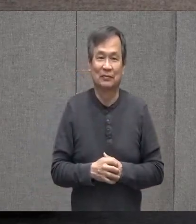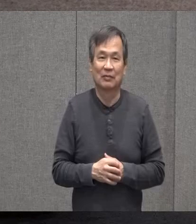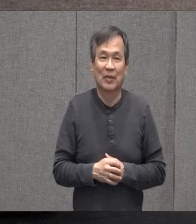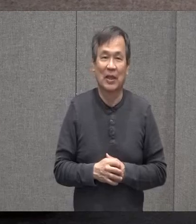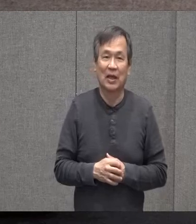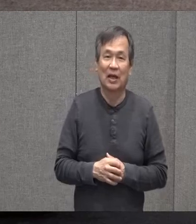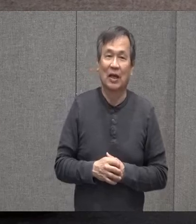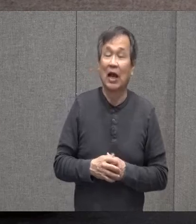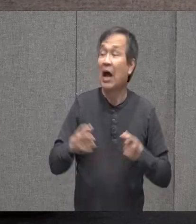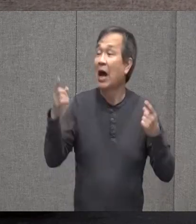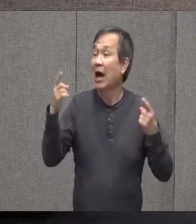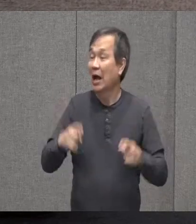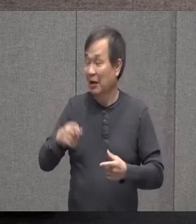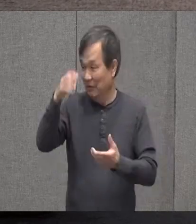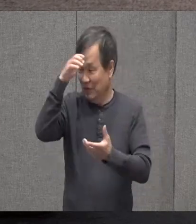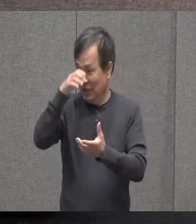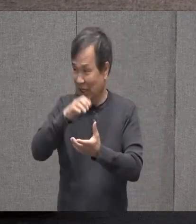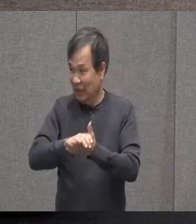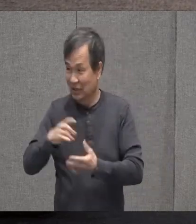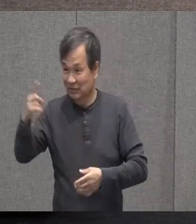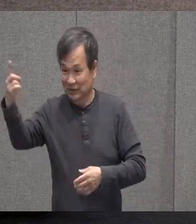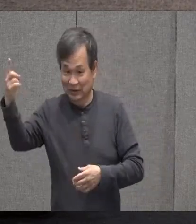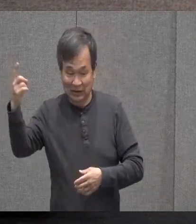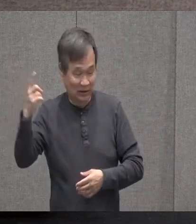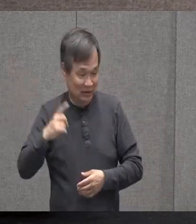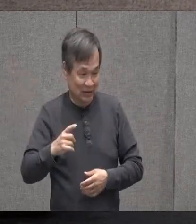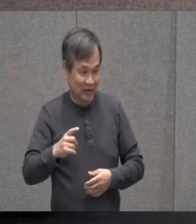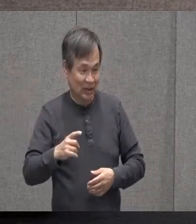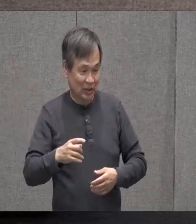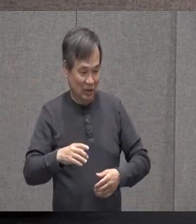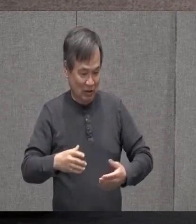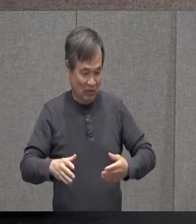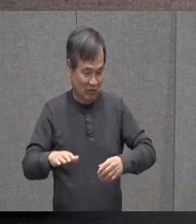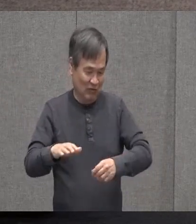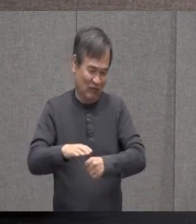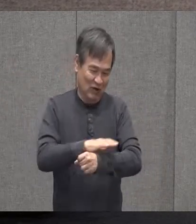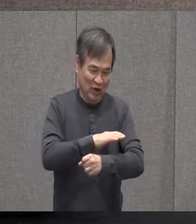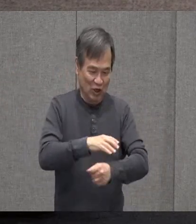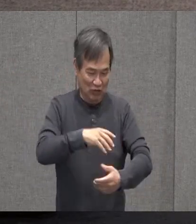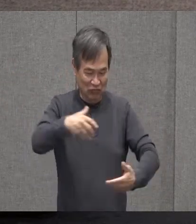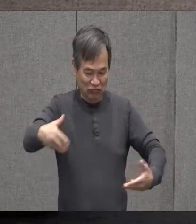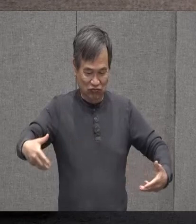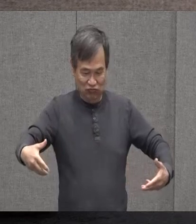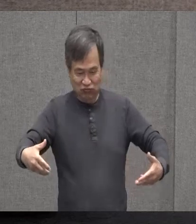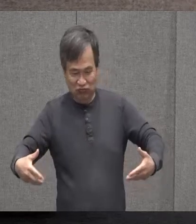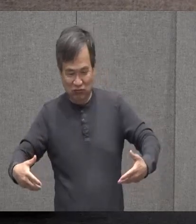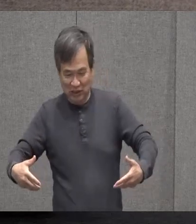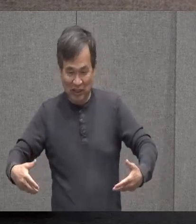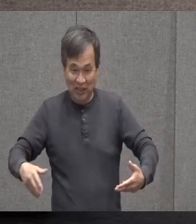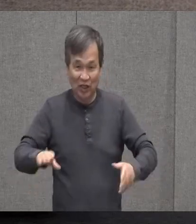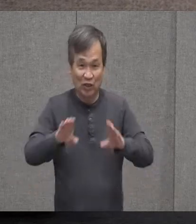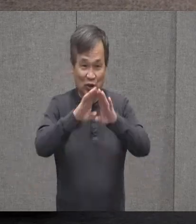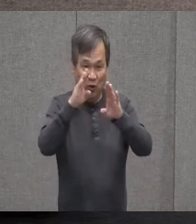Just then, Mr. Haktak returned. His arms were so full of packages that he kicked the door open with his foot.